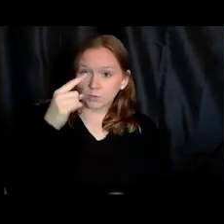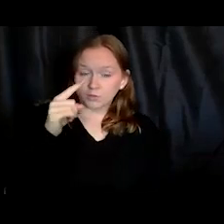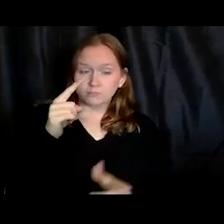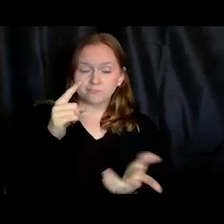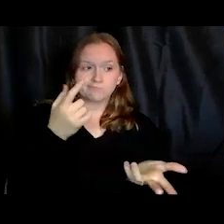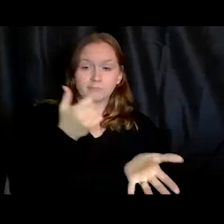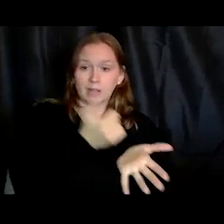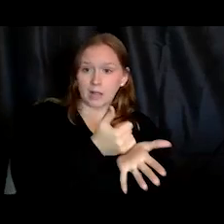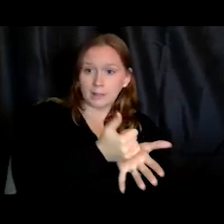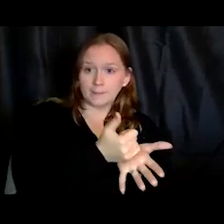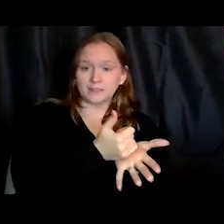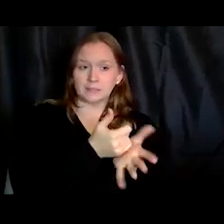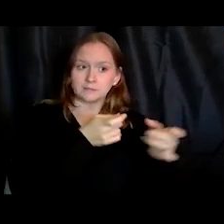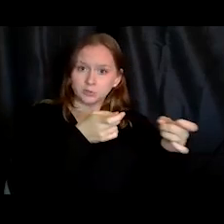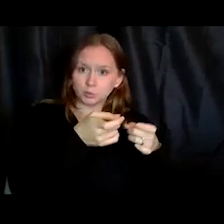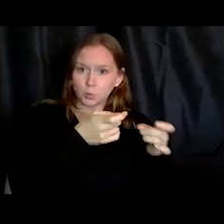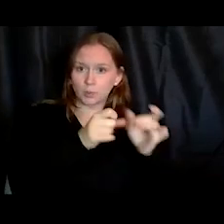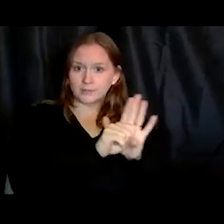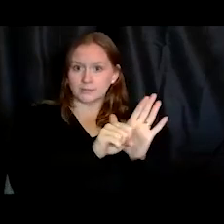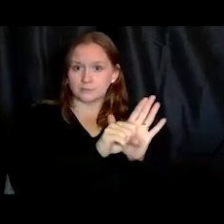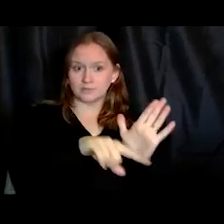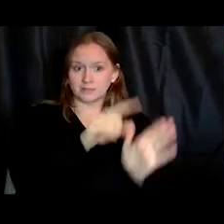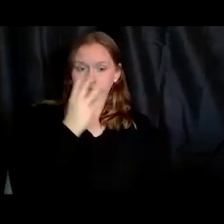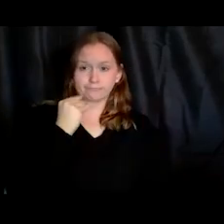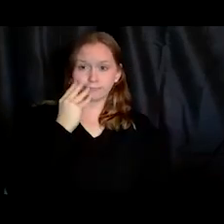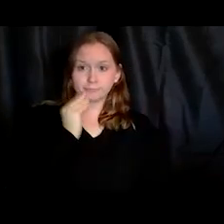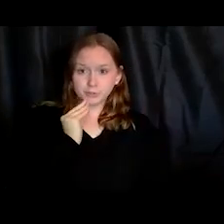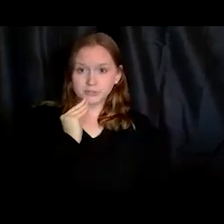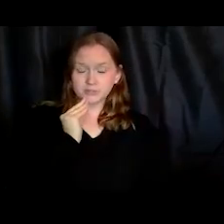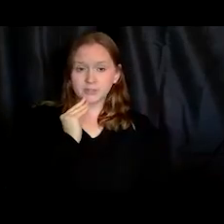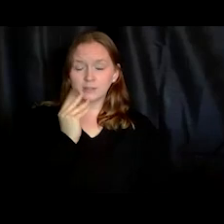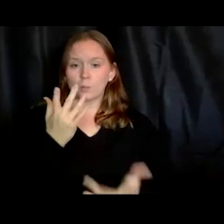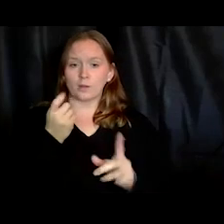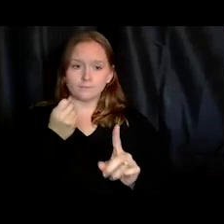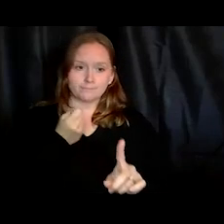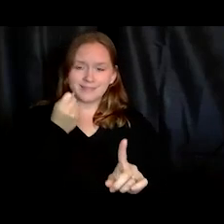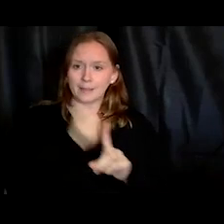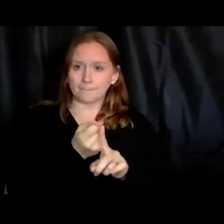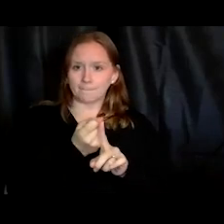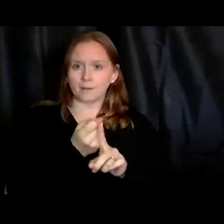tame some of the symptoms they're experiencing? What impact do they see the substance use having